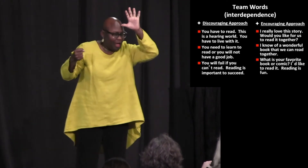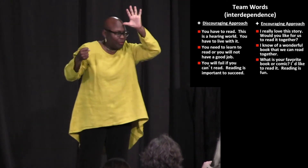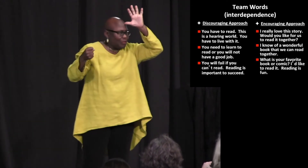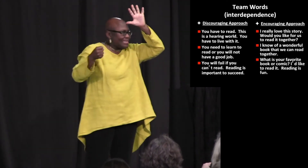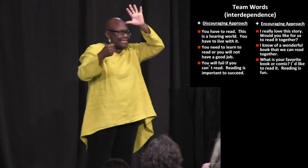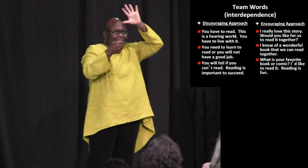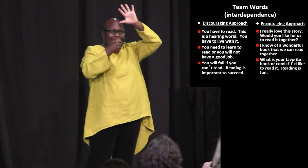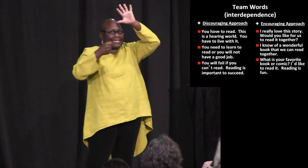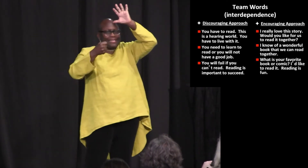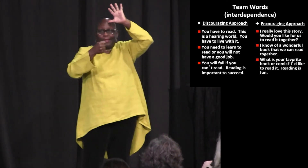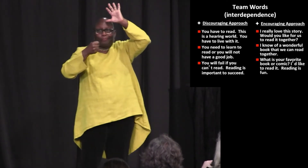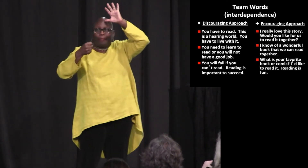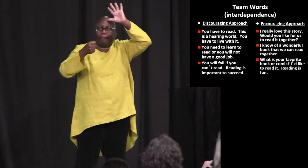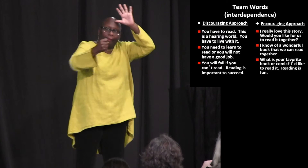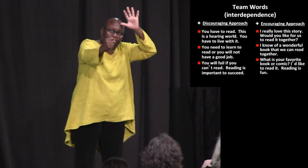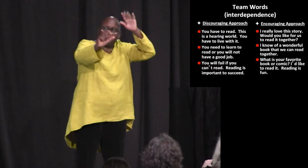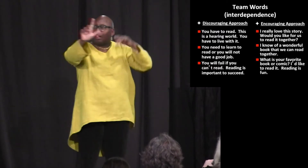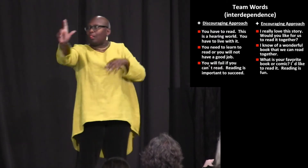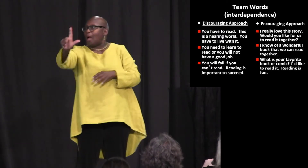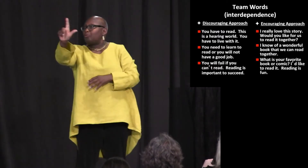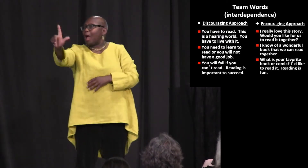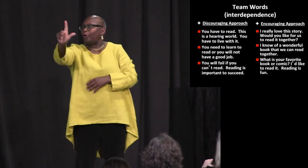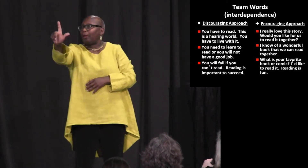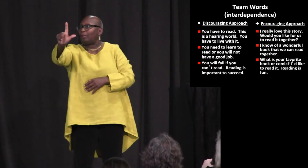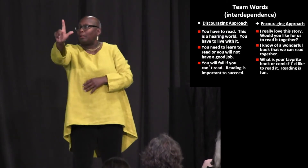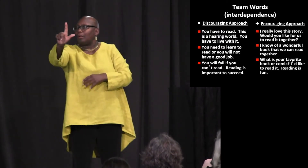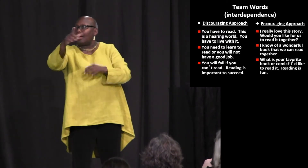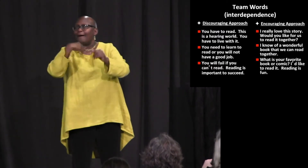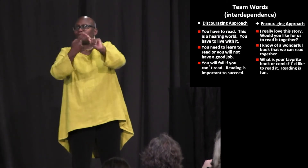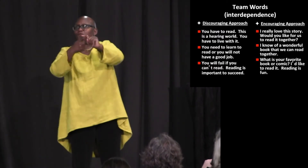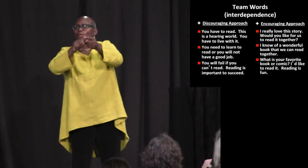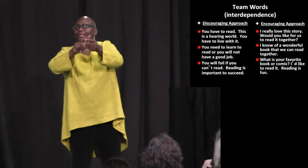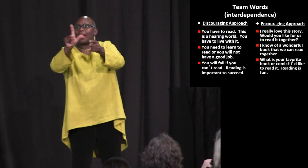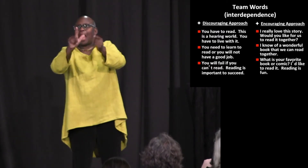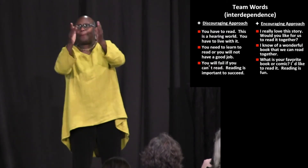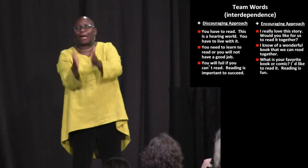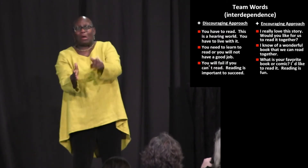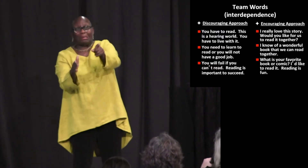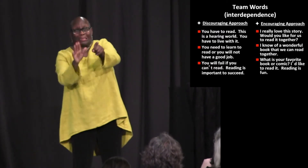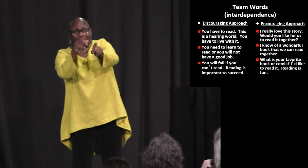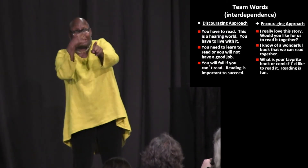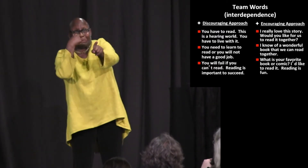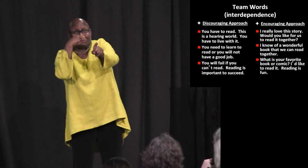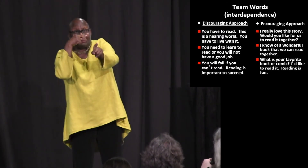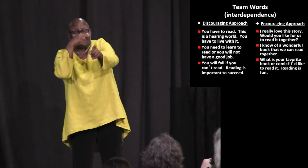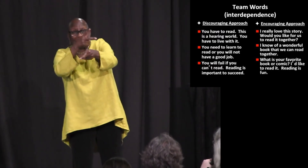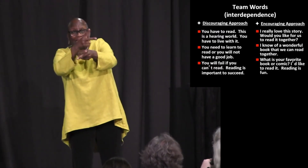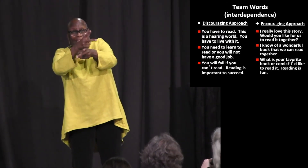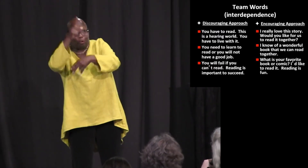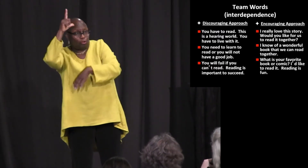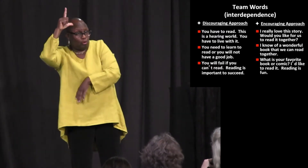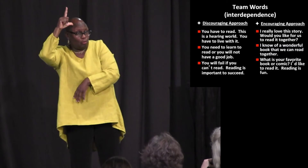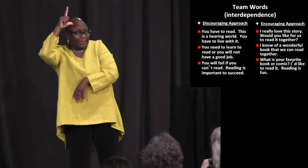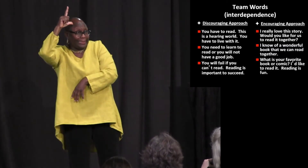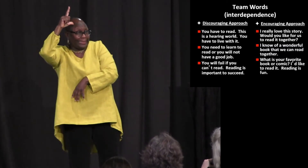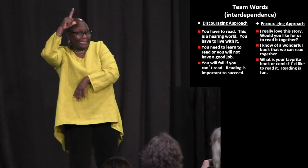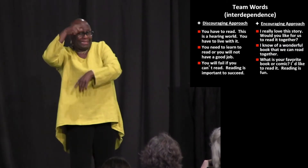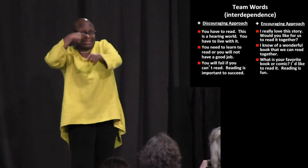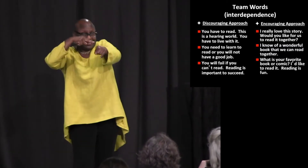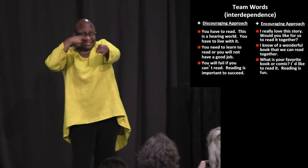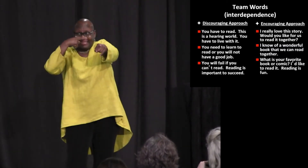When I was six or seven my mother passed away, my father had his hands full managing all of us.